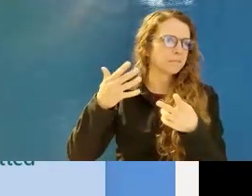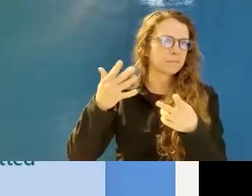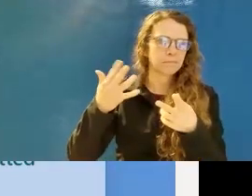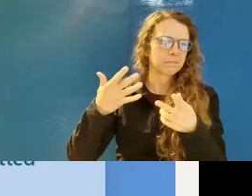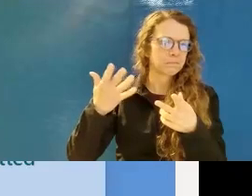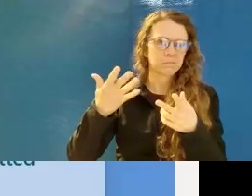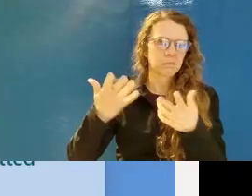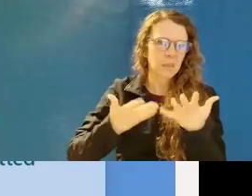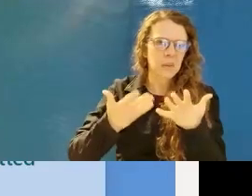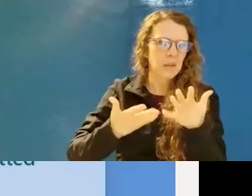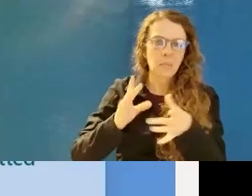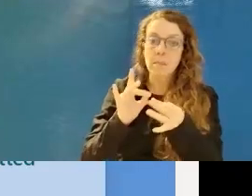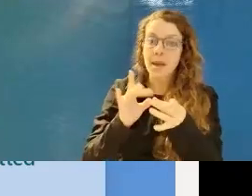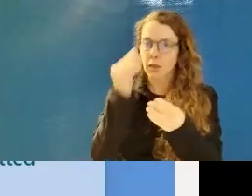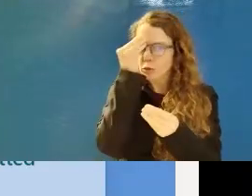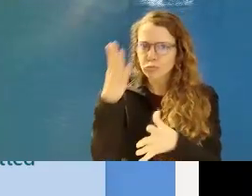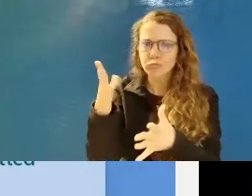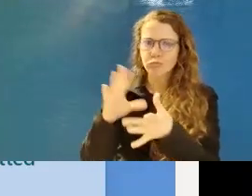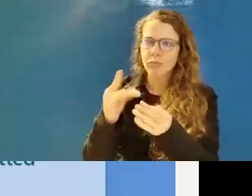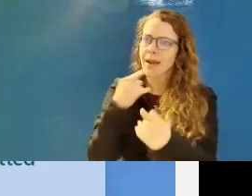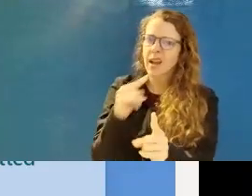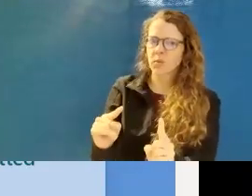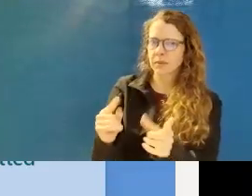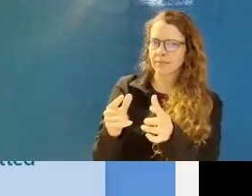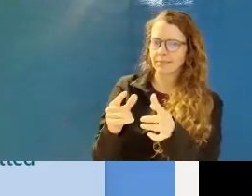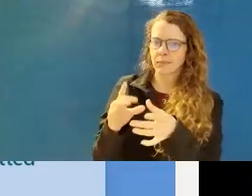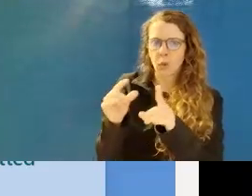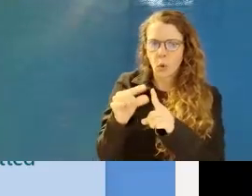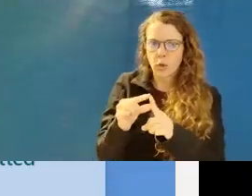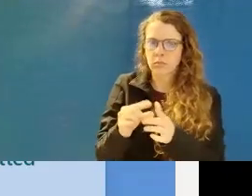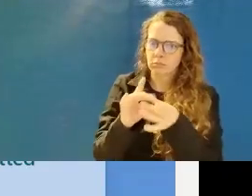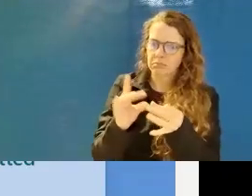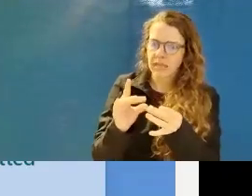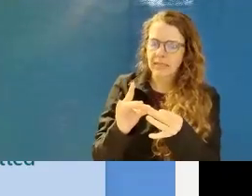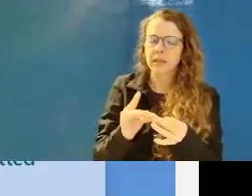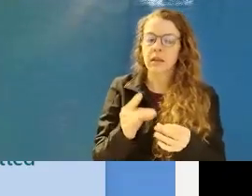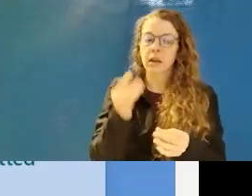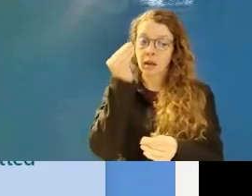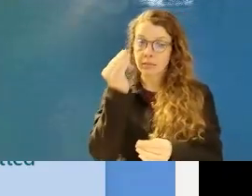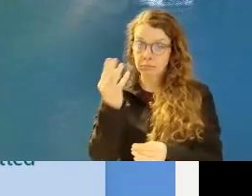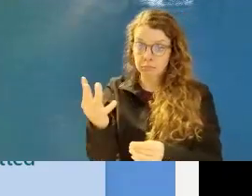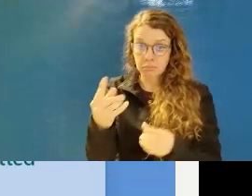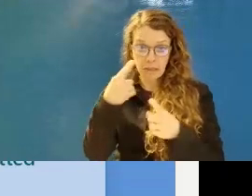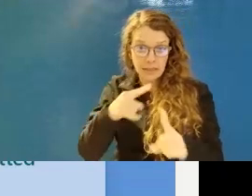kind of like a message announcement, text announcement. As long as you are, you know,